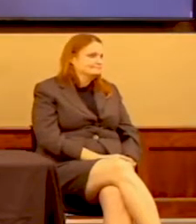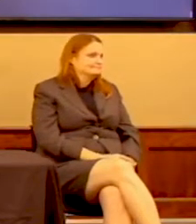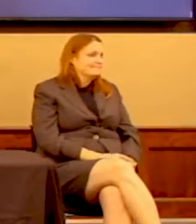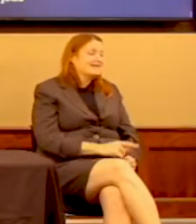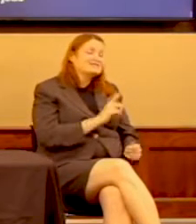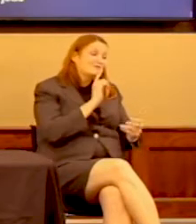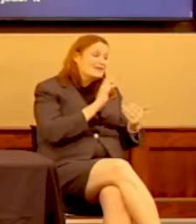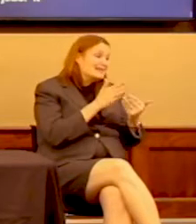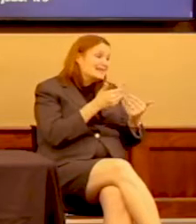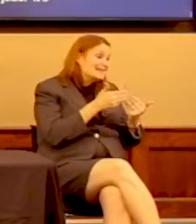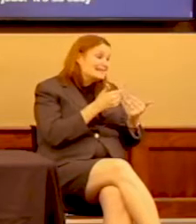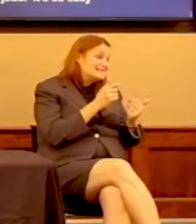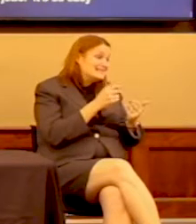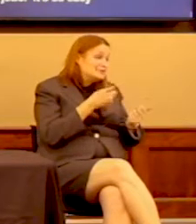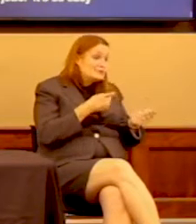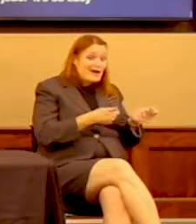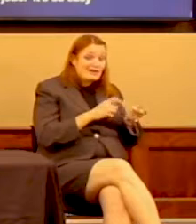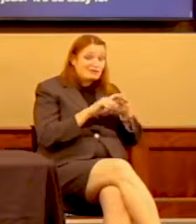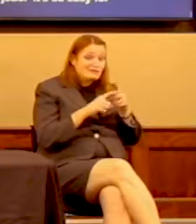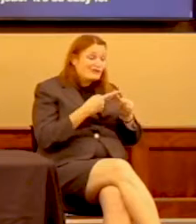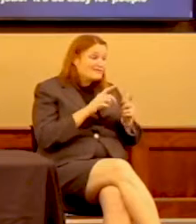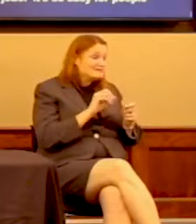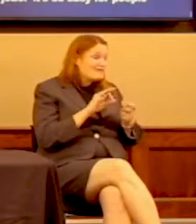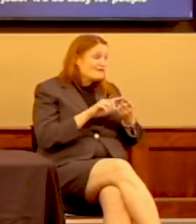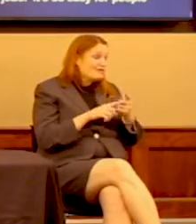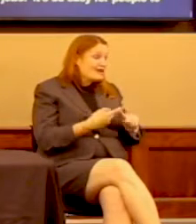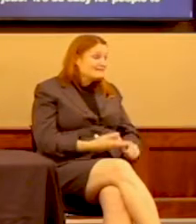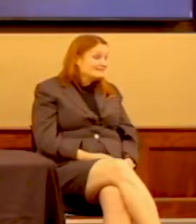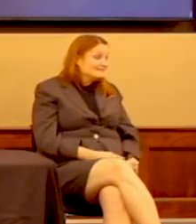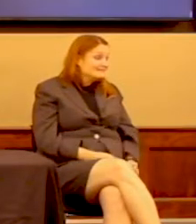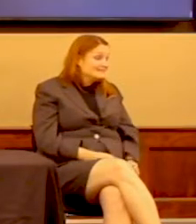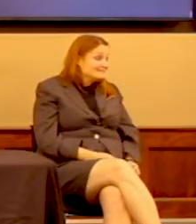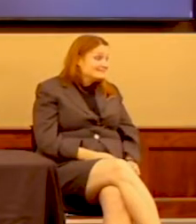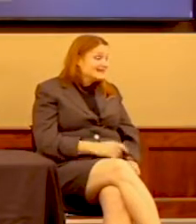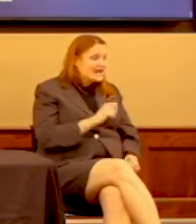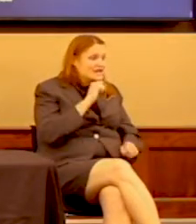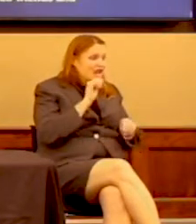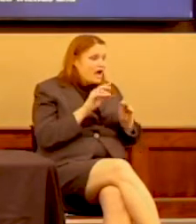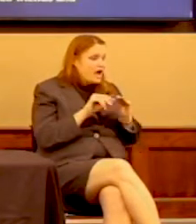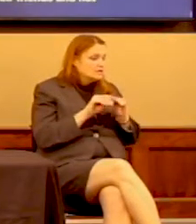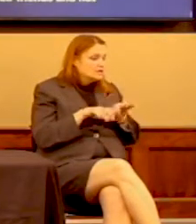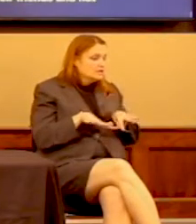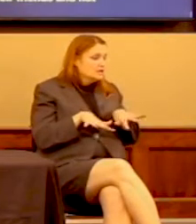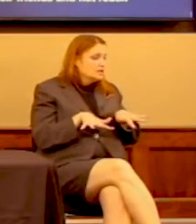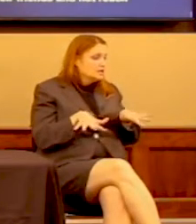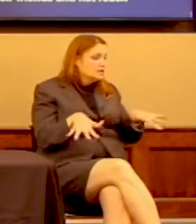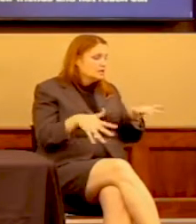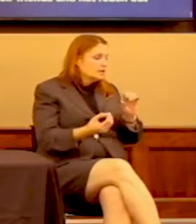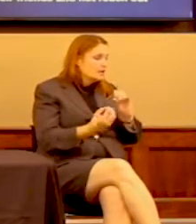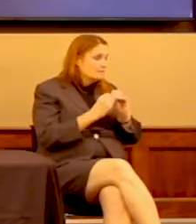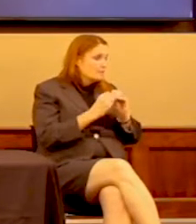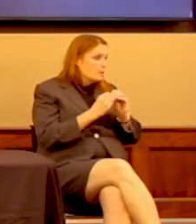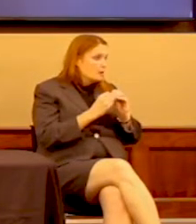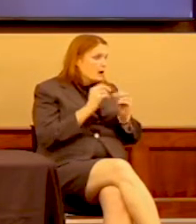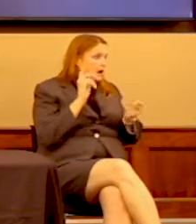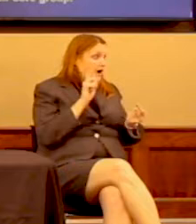to just hire their friends and not reach out beyond their core group and I think